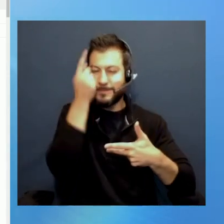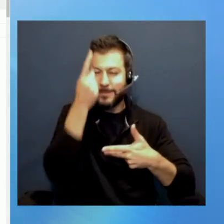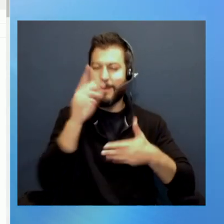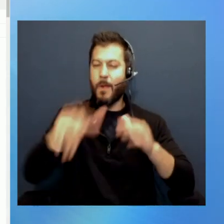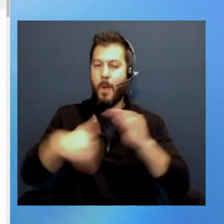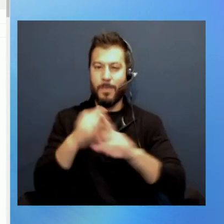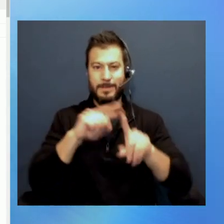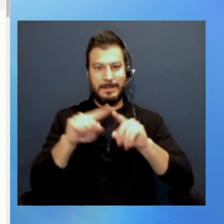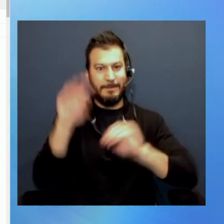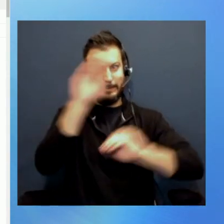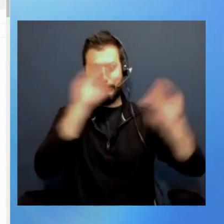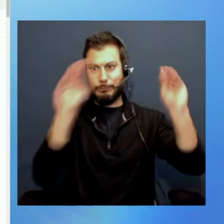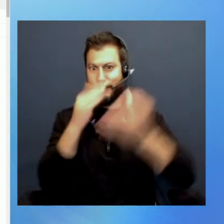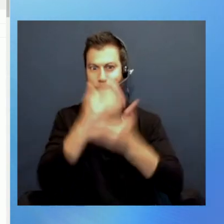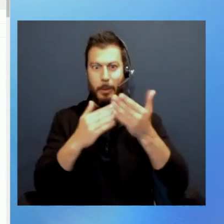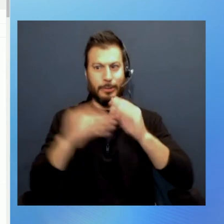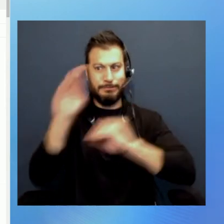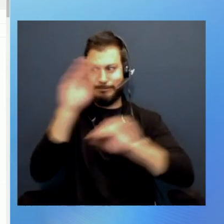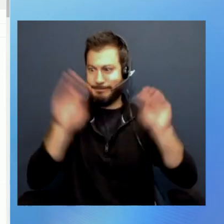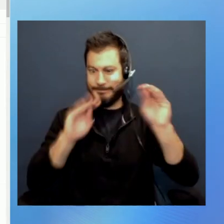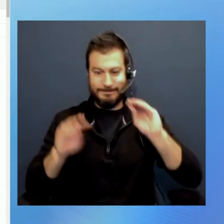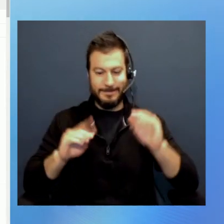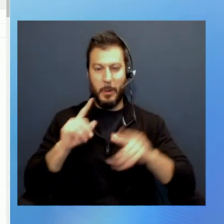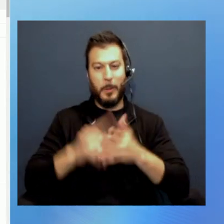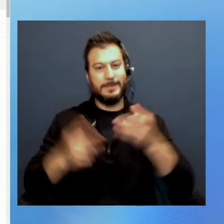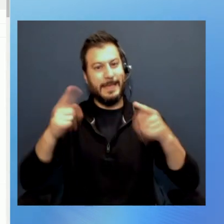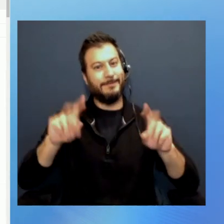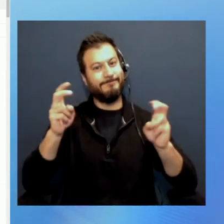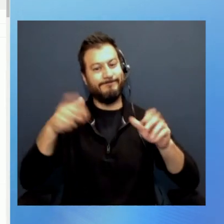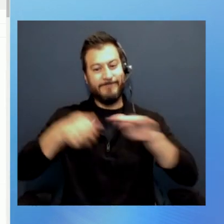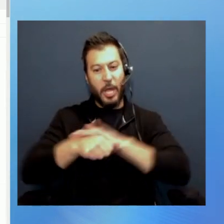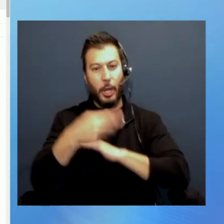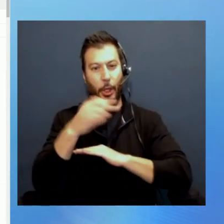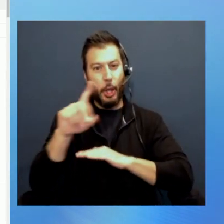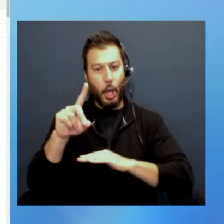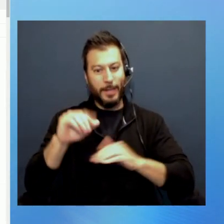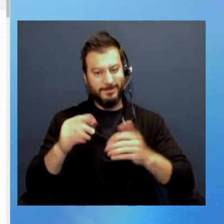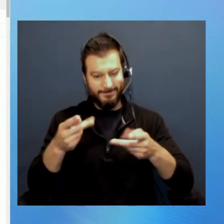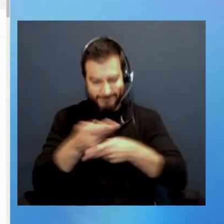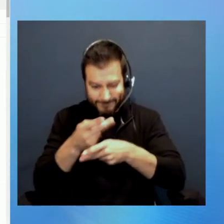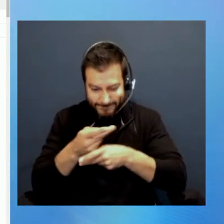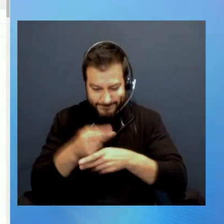a really good understanding about all the moving parts, about what's going on under the wood,